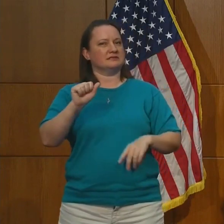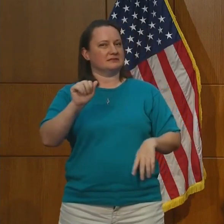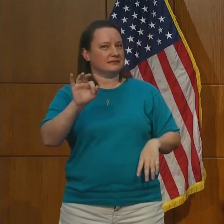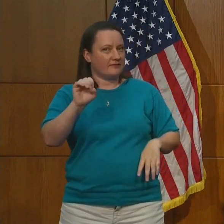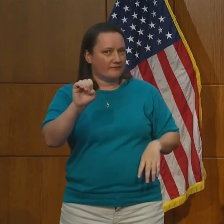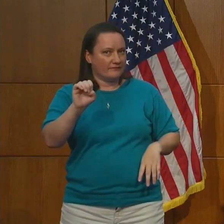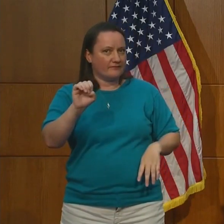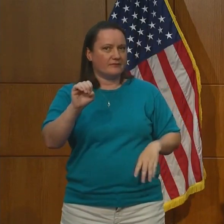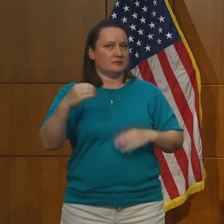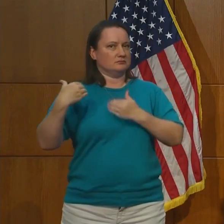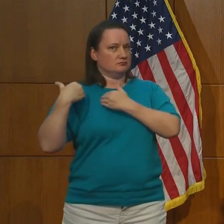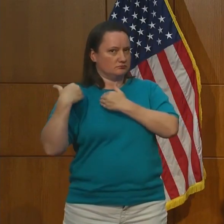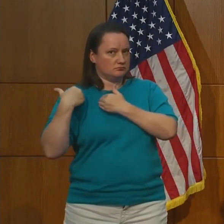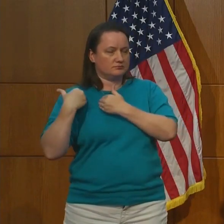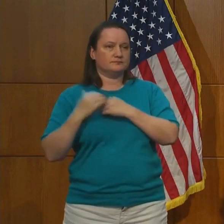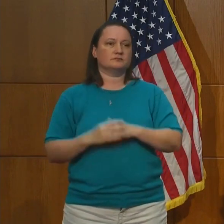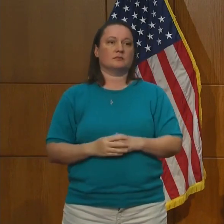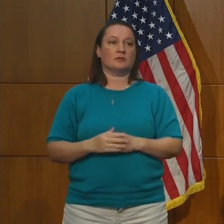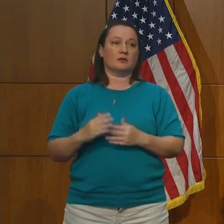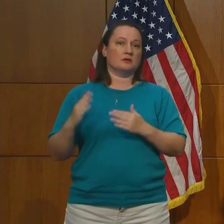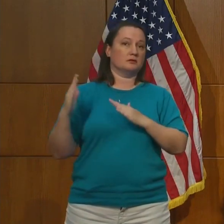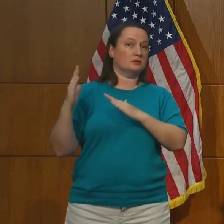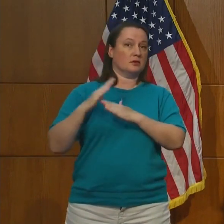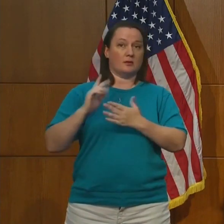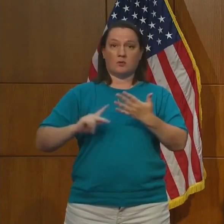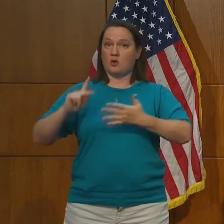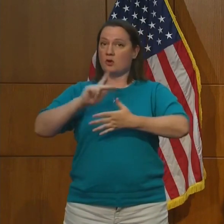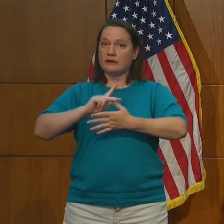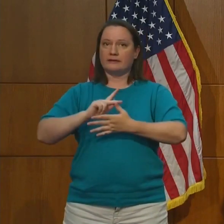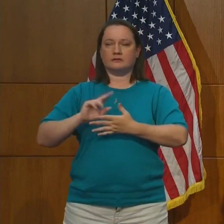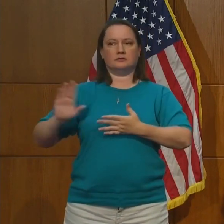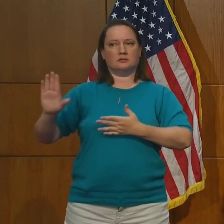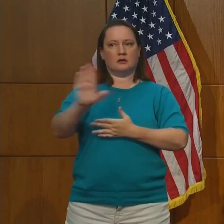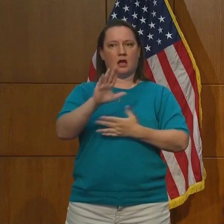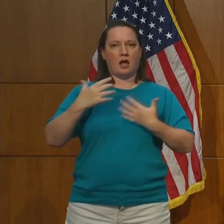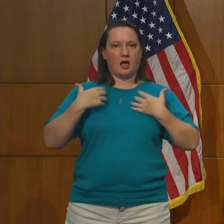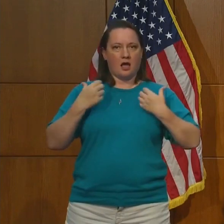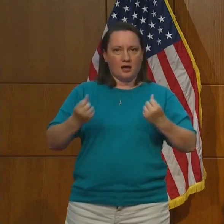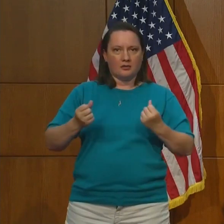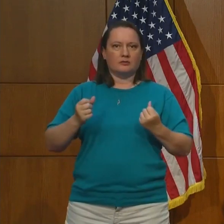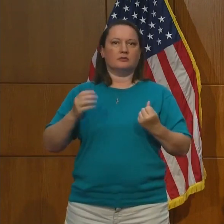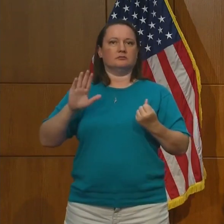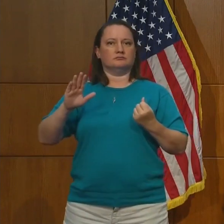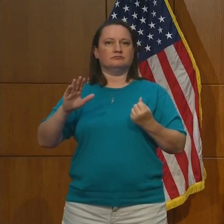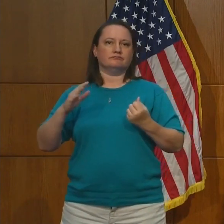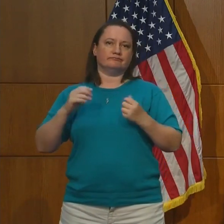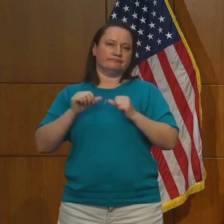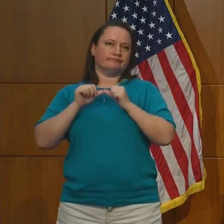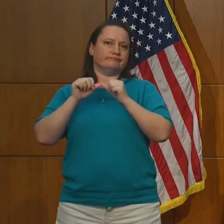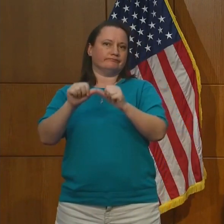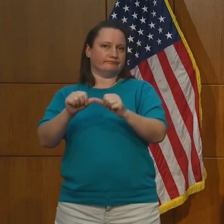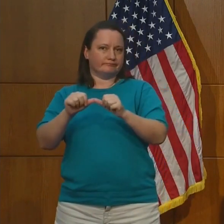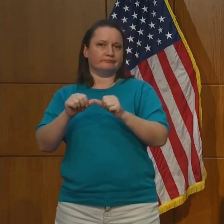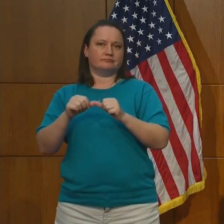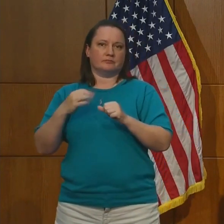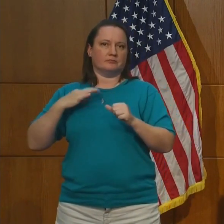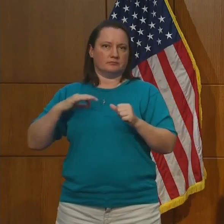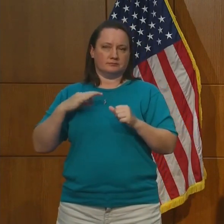OPEN UP OUR ECONOMY TO HAVE OUR CHILDREN BACK IN SCHOOLS BUT WE NEED TO DO IT SAFE RESPONSE